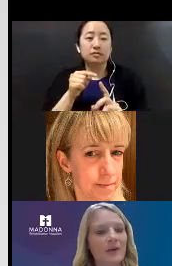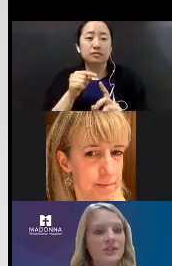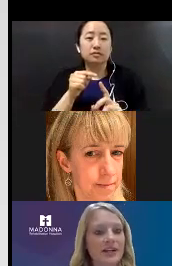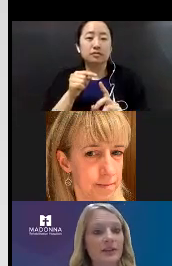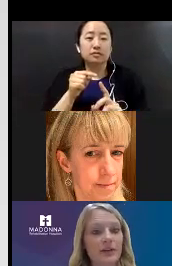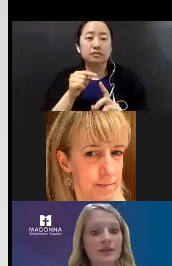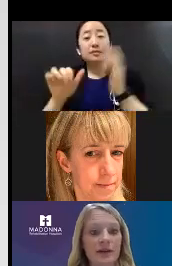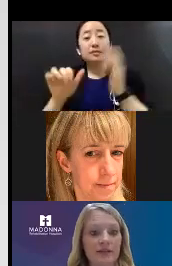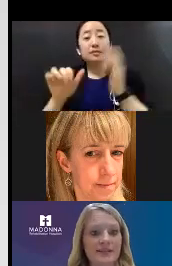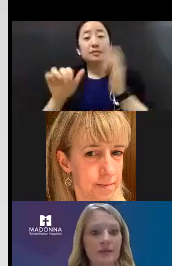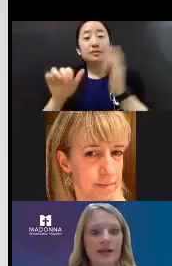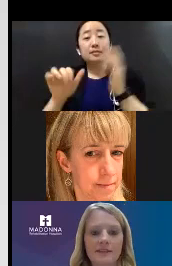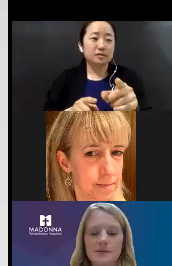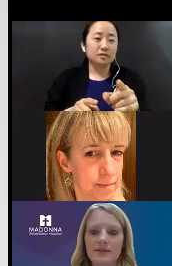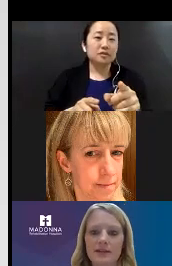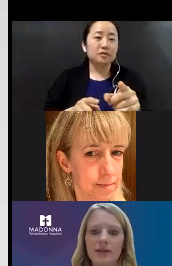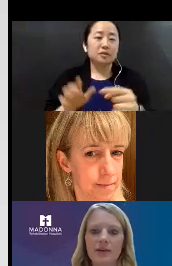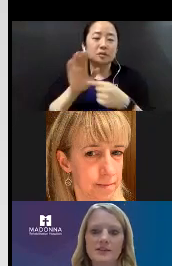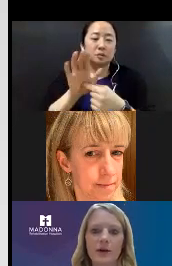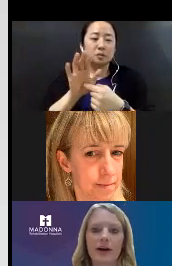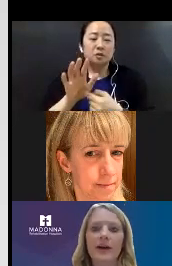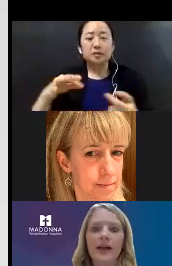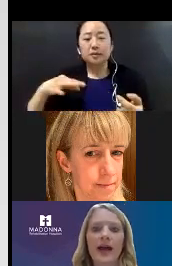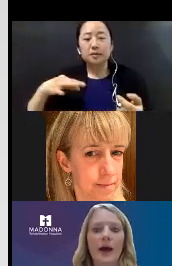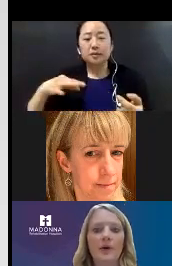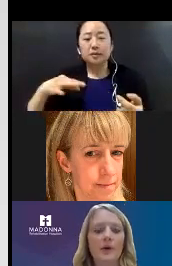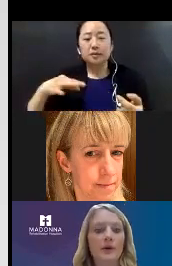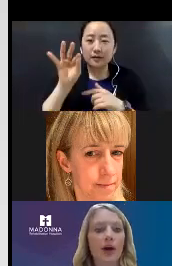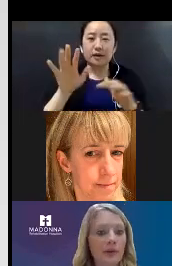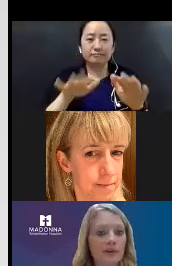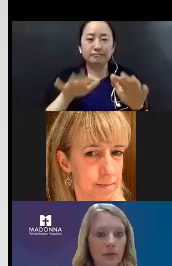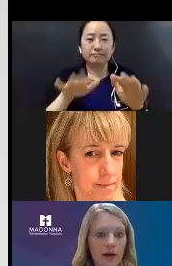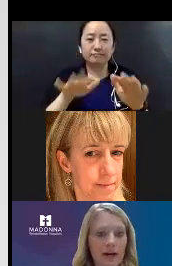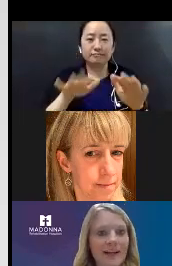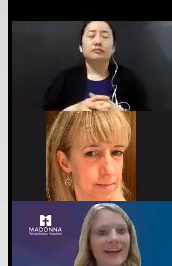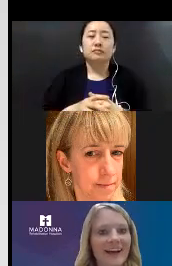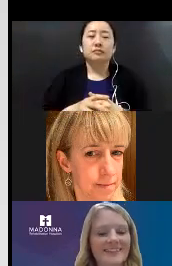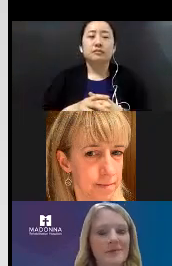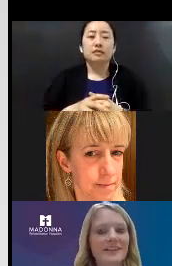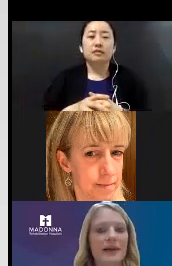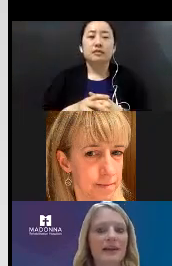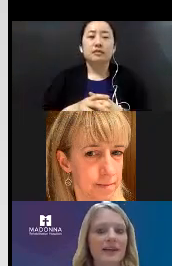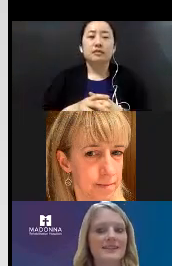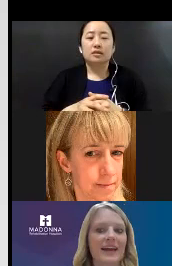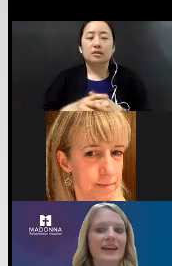WE WILL SHOW BENEFITS THAT WE FOUND AS WELL. WE WERE HOPING FOR SOME OF THESE BENEFITS LIKE